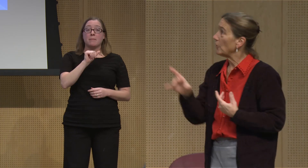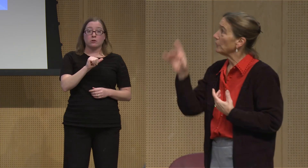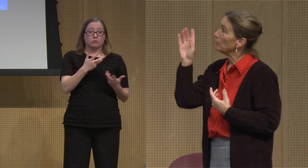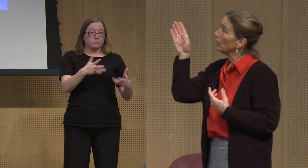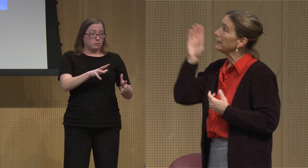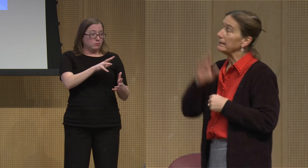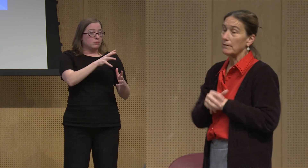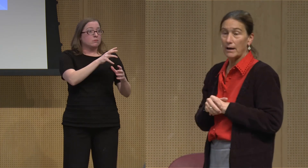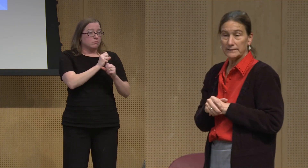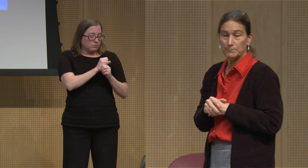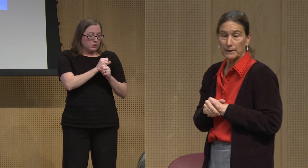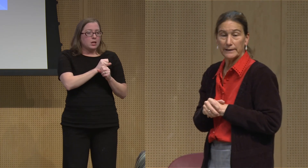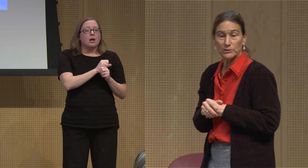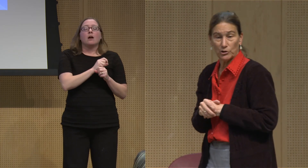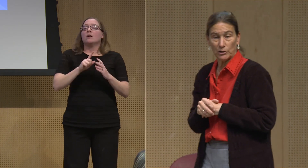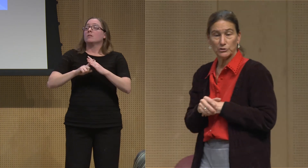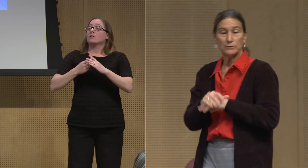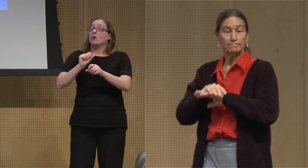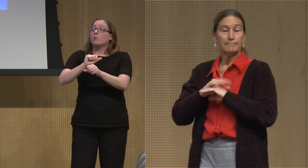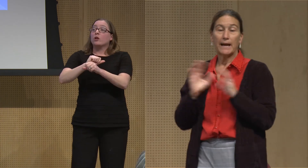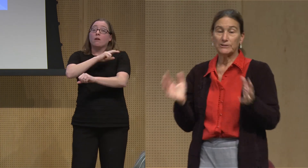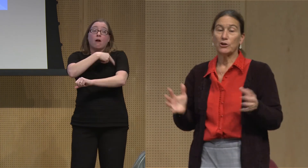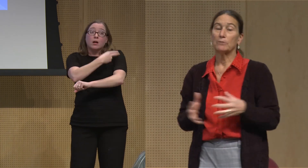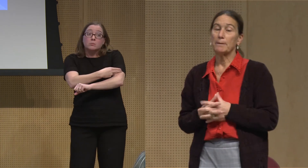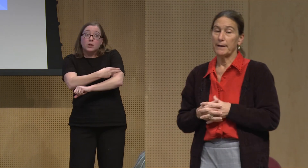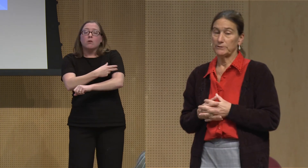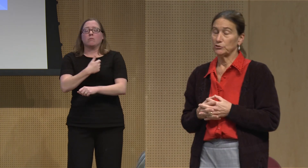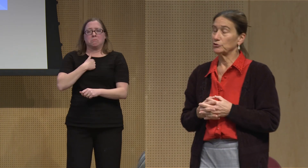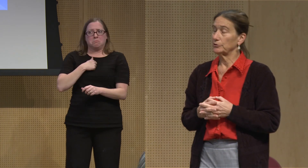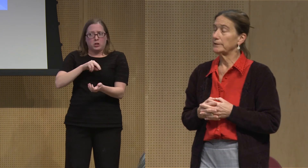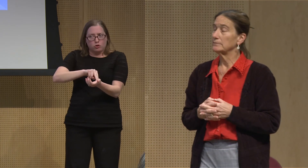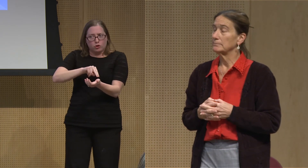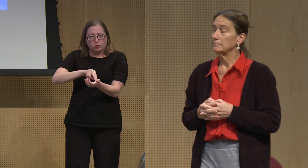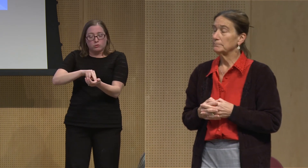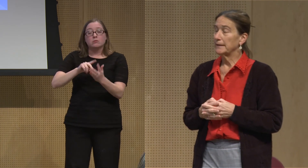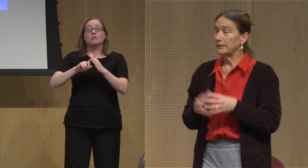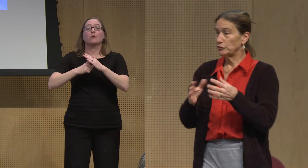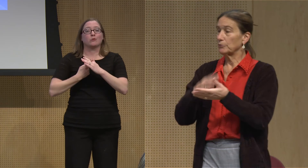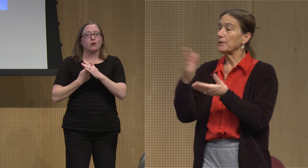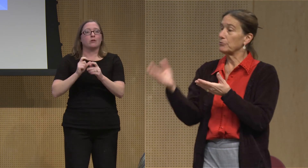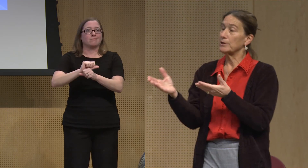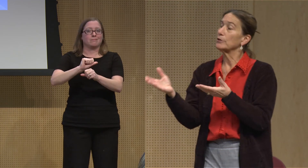WORKING IN THE HOSPITAL AS A NURSE, I STARTED MY MASTER'S DEGREE, AND IT TOOK ME 3 YEARS WORKING